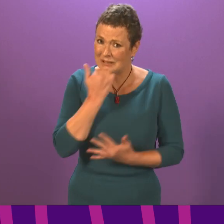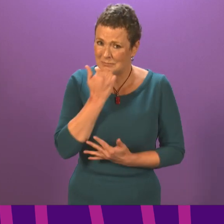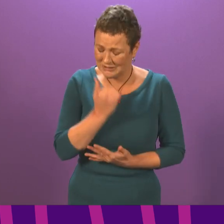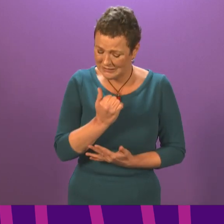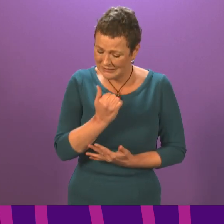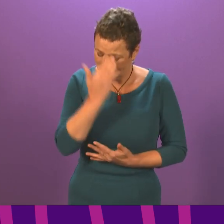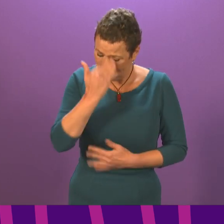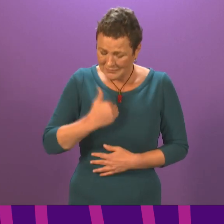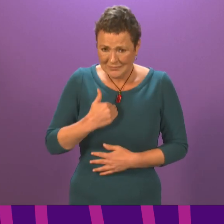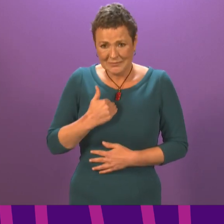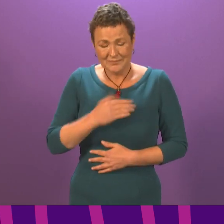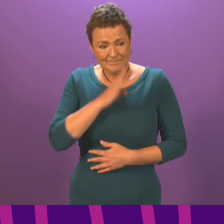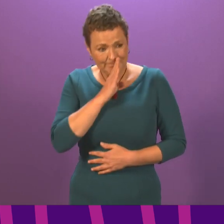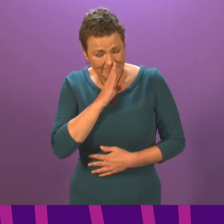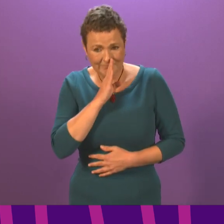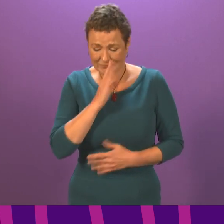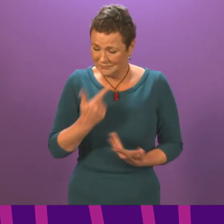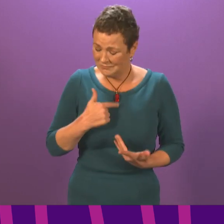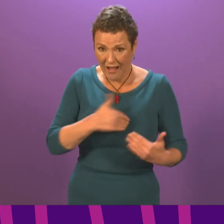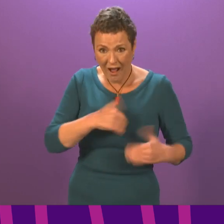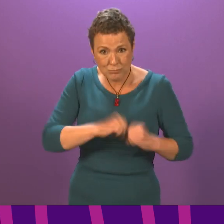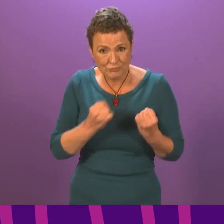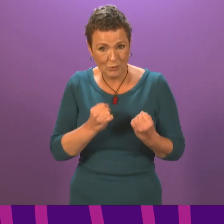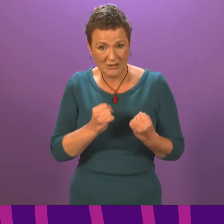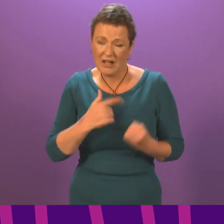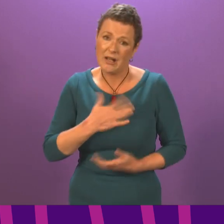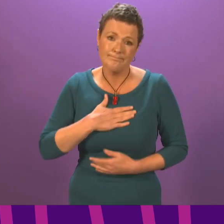Once again, my deepest condolences go to all those who have lost a loved one.